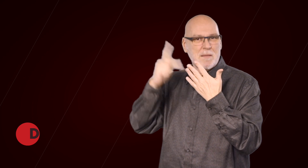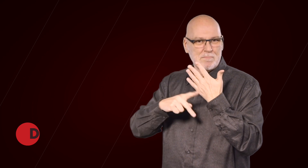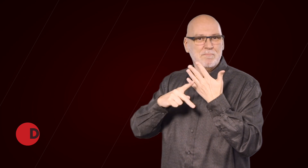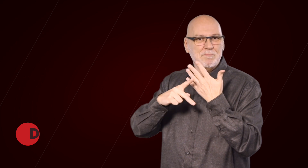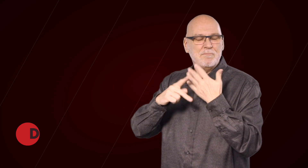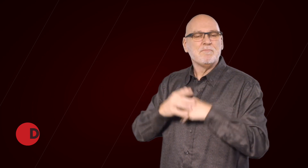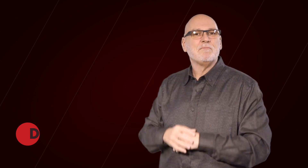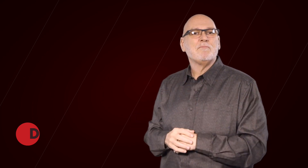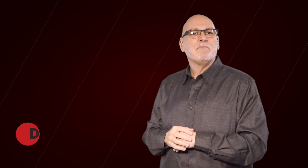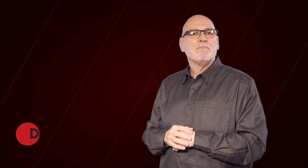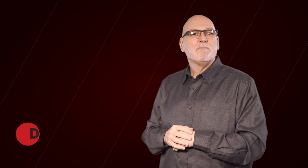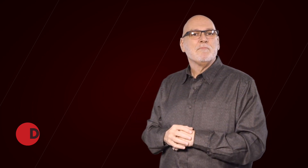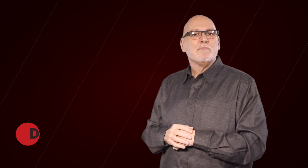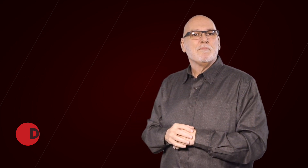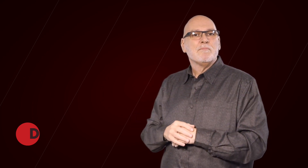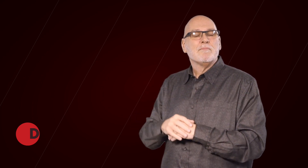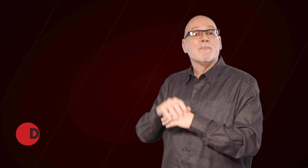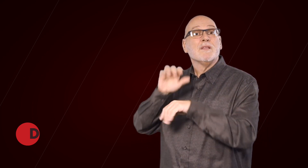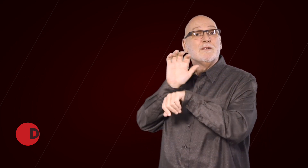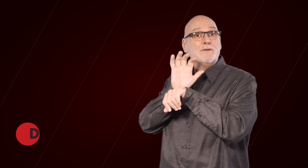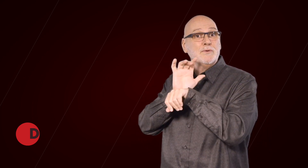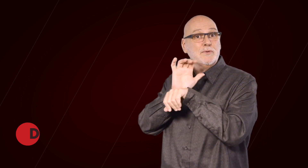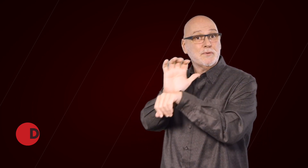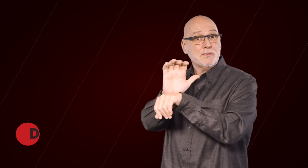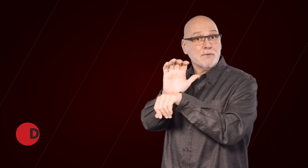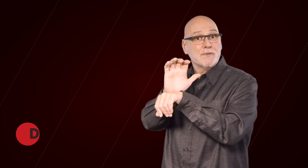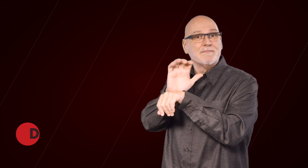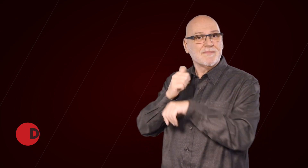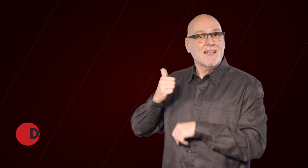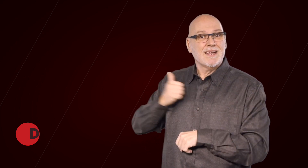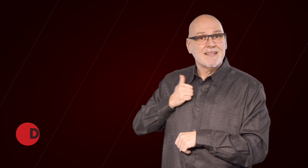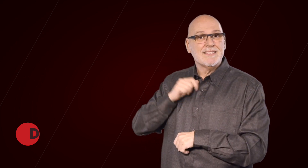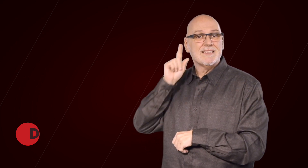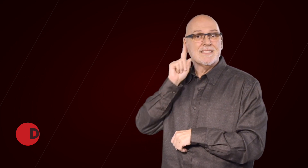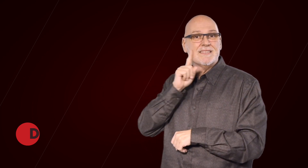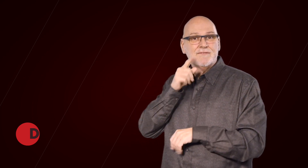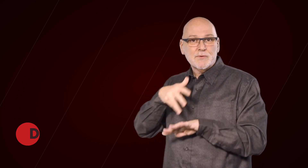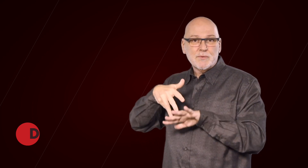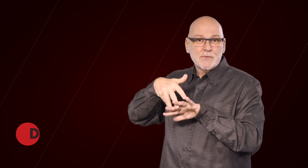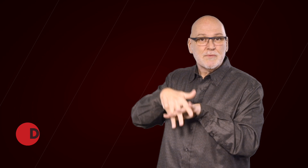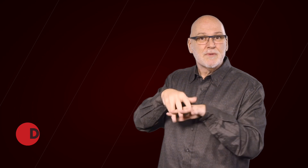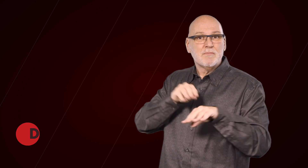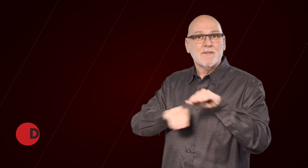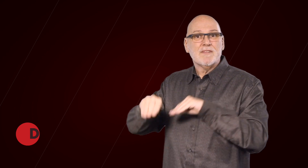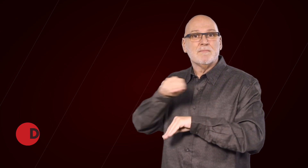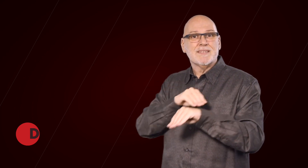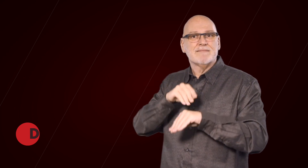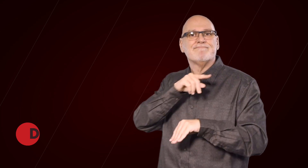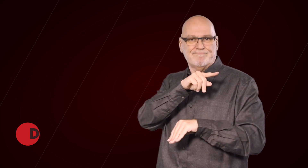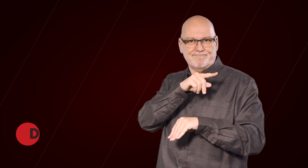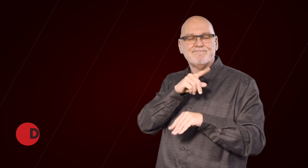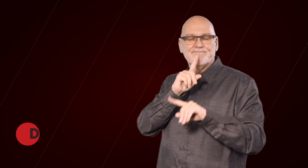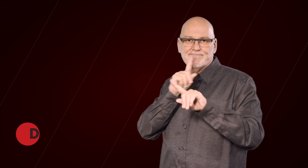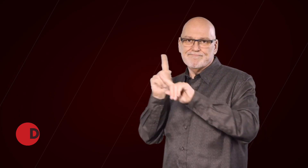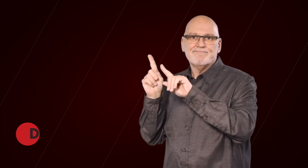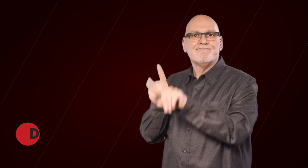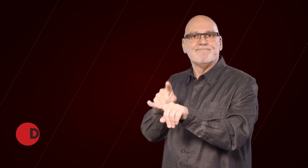Canada Deaf Grassroots Movement (CDGM) responded to concerns